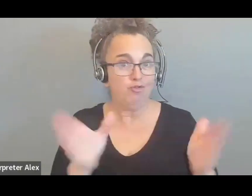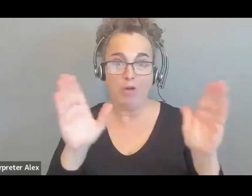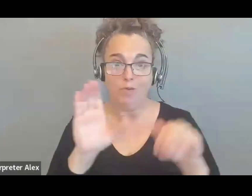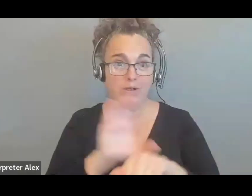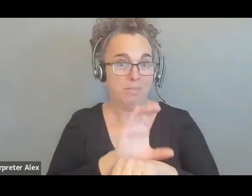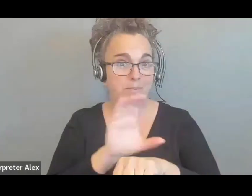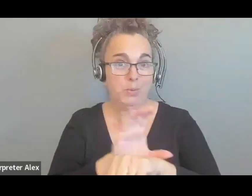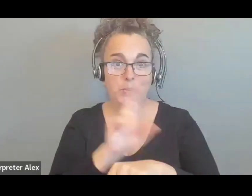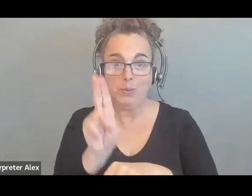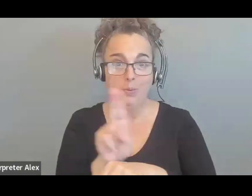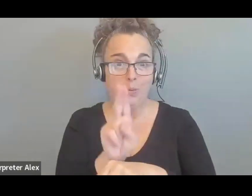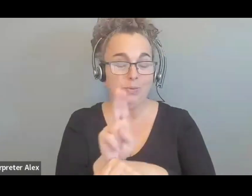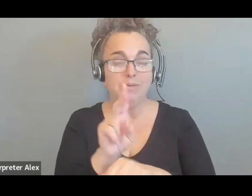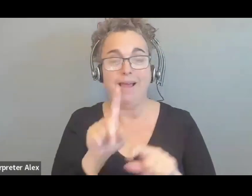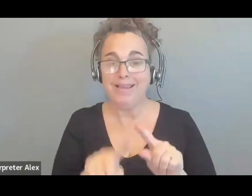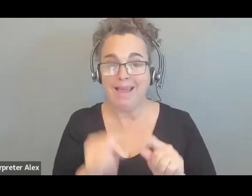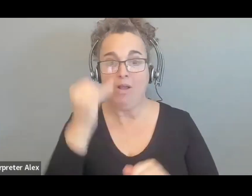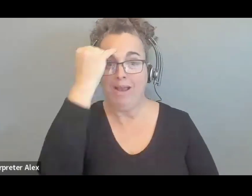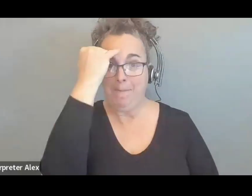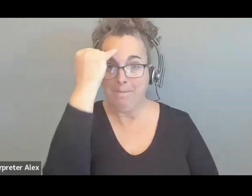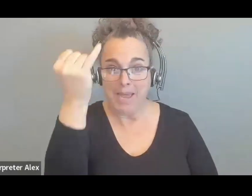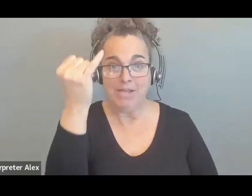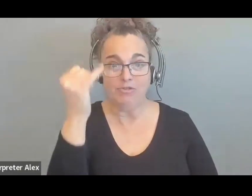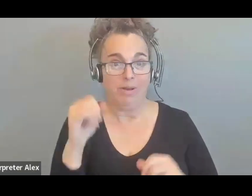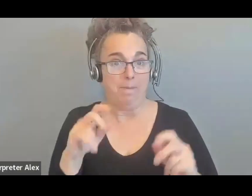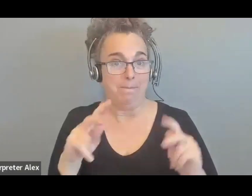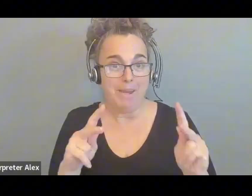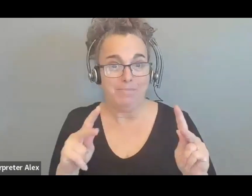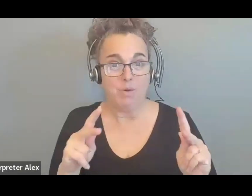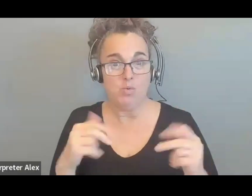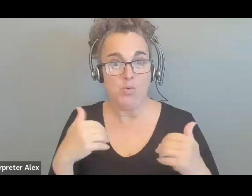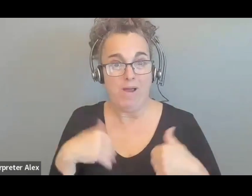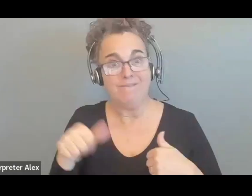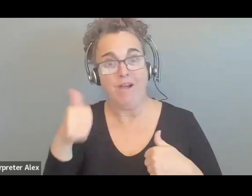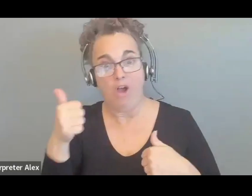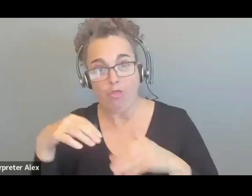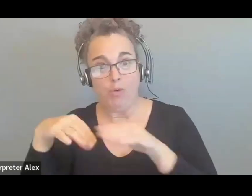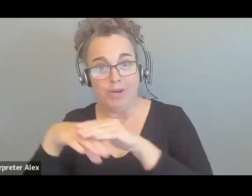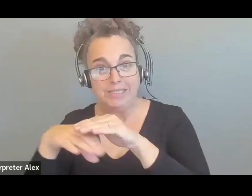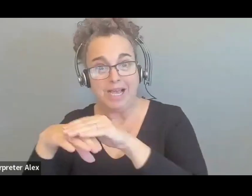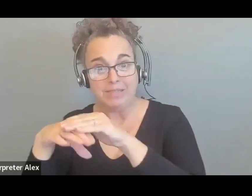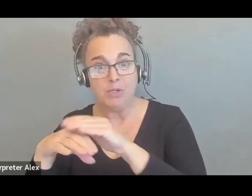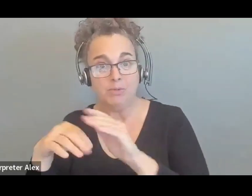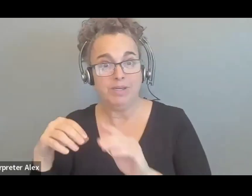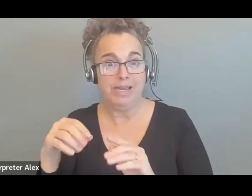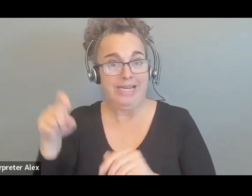and I cannot imagine that people with other accessibility needs what they're going through